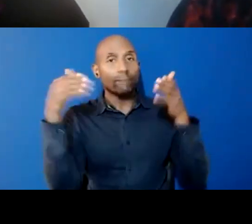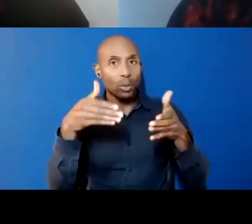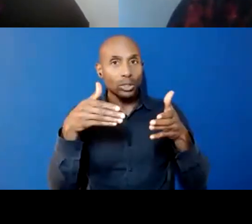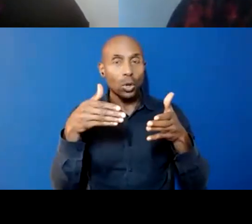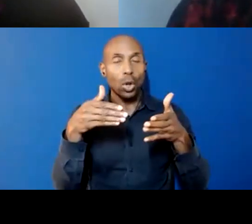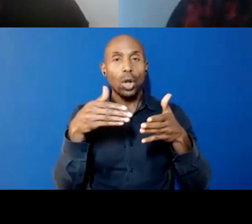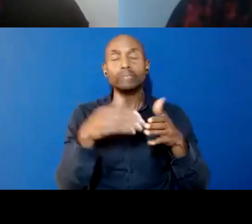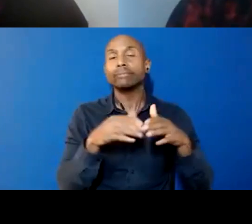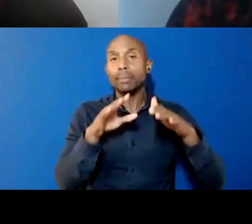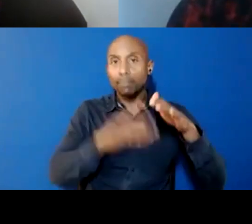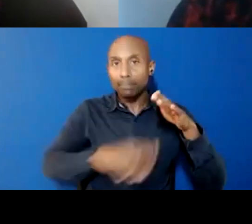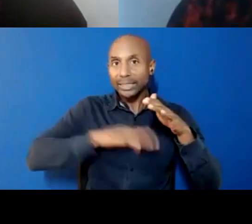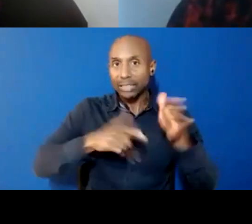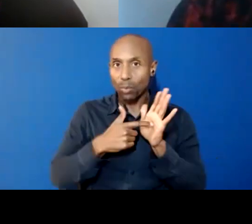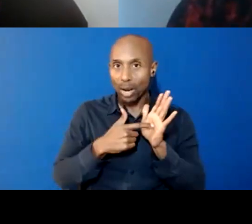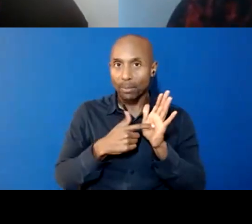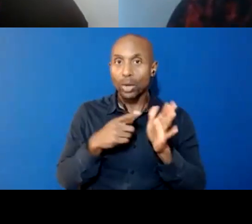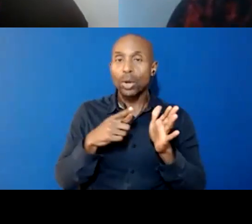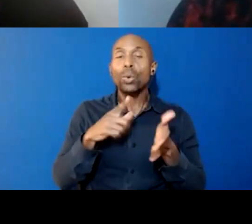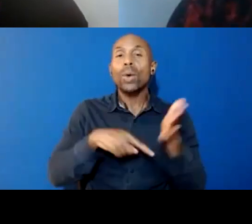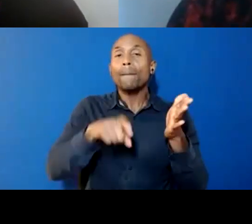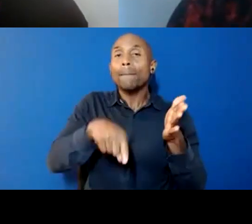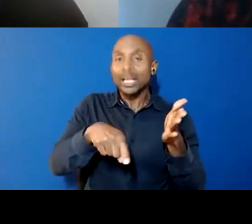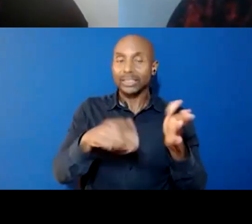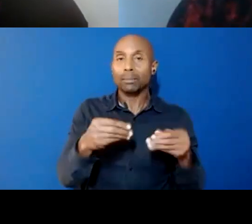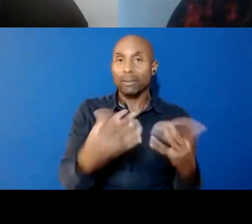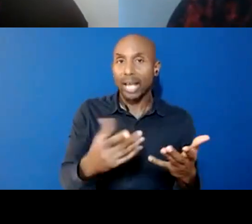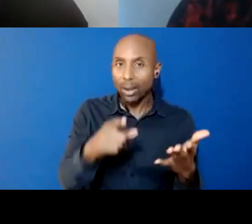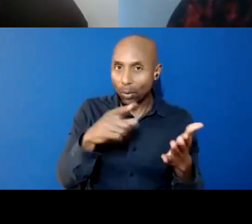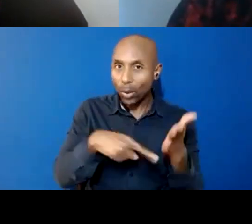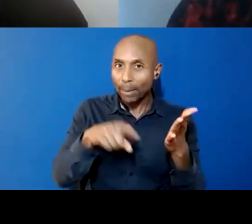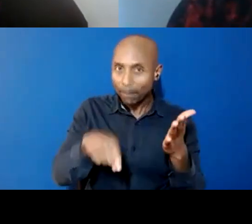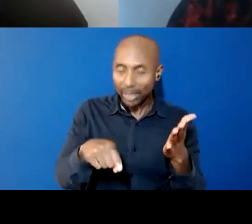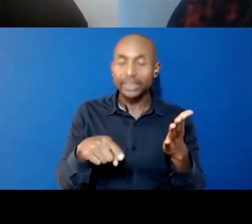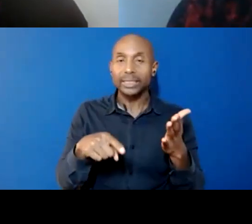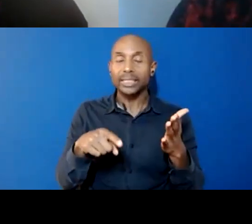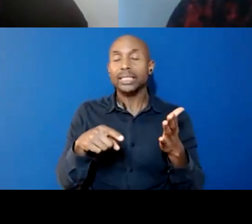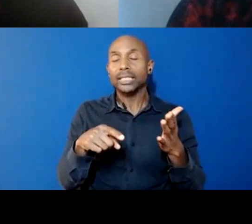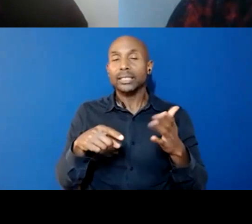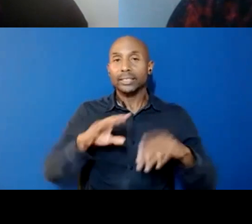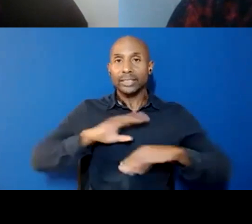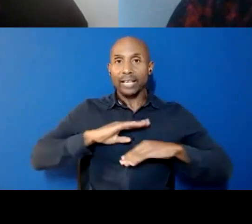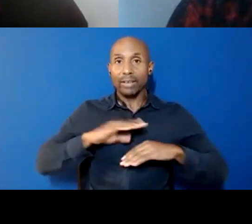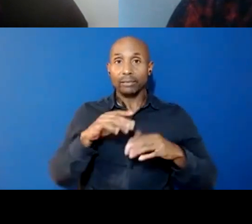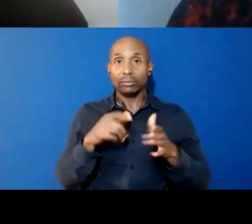This may be left of center, but could you maybe offer some comment about looking at